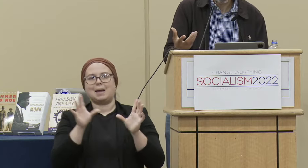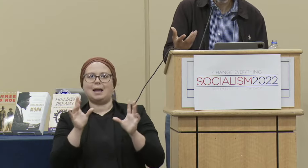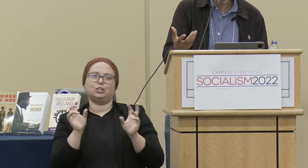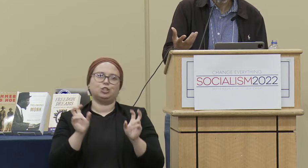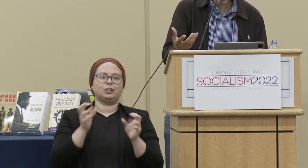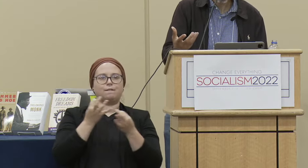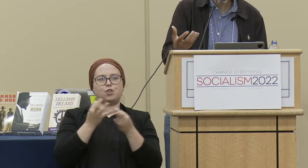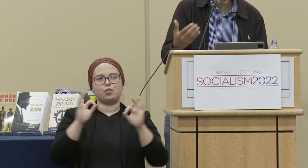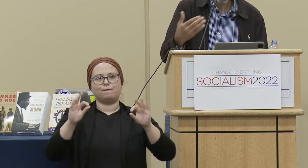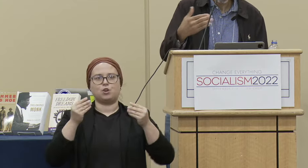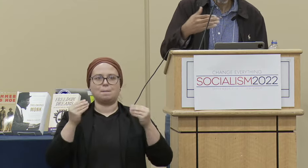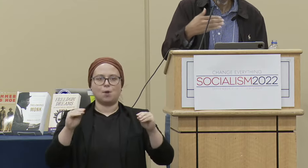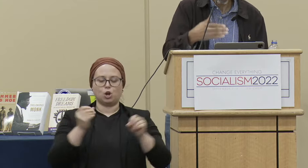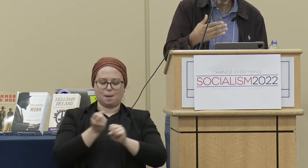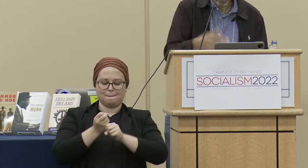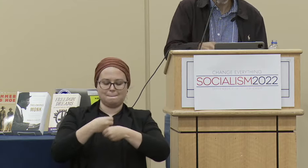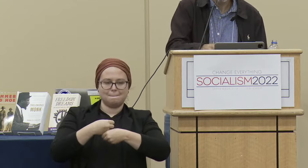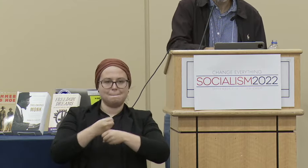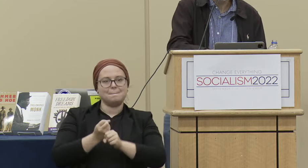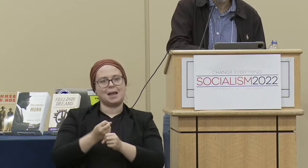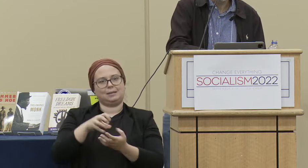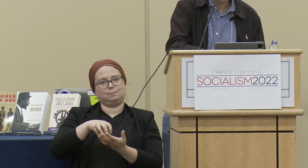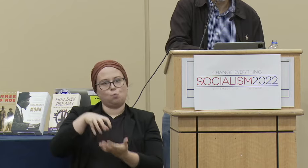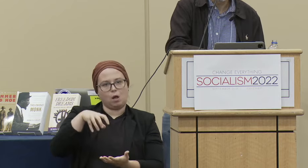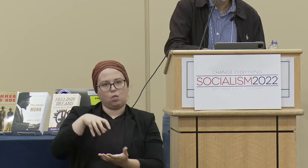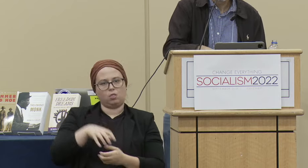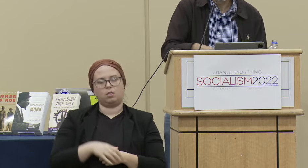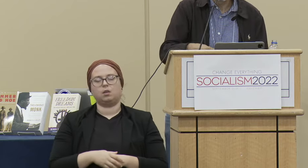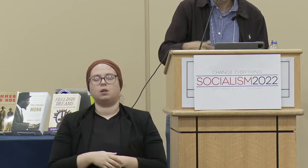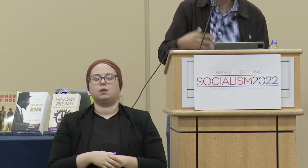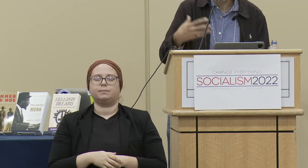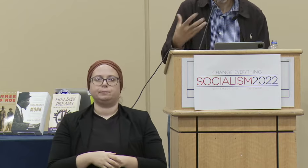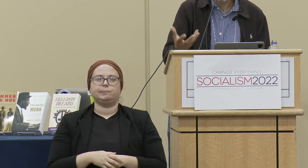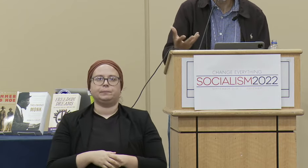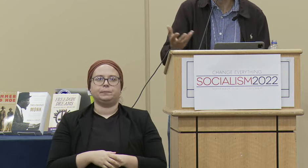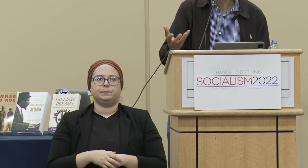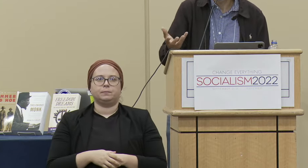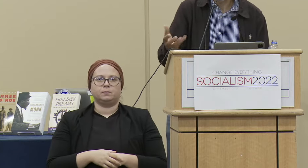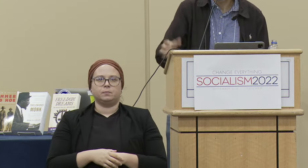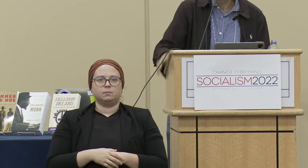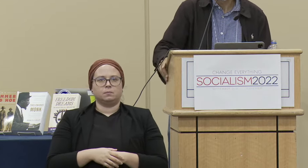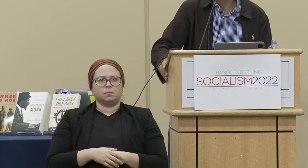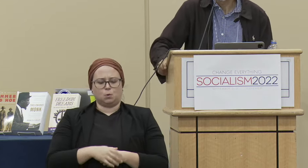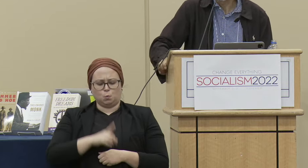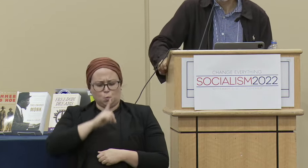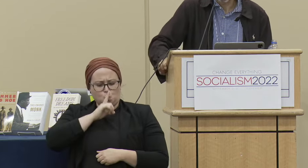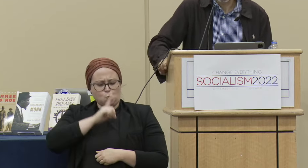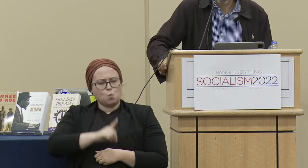the so-called free market, creates wealth.